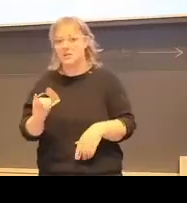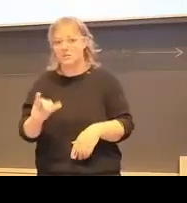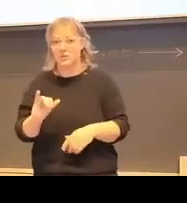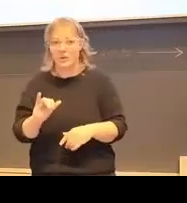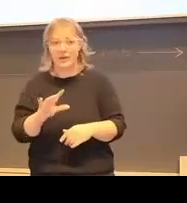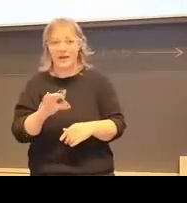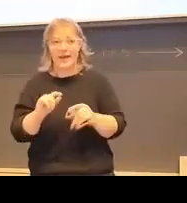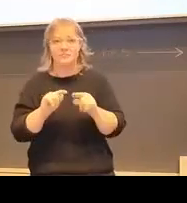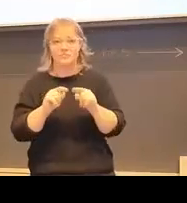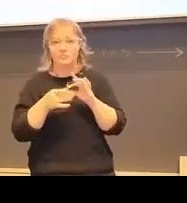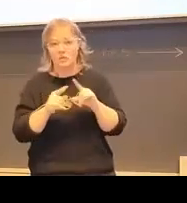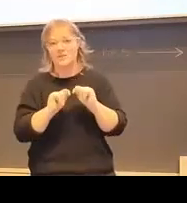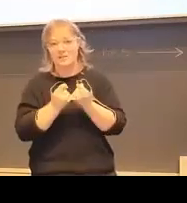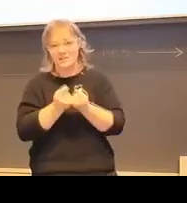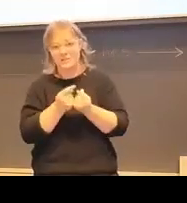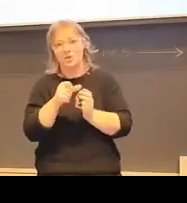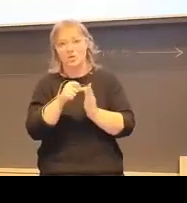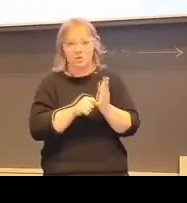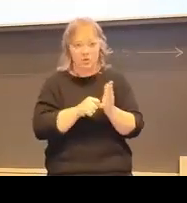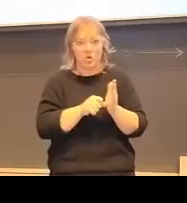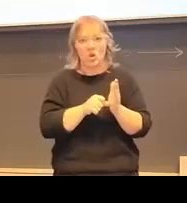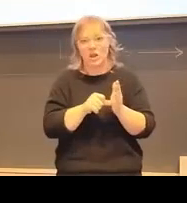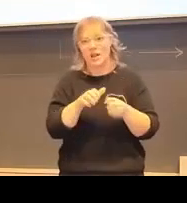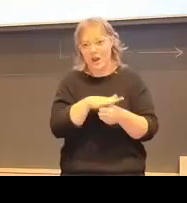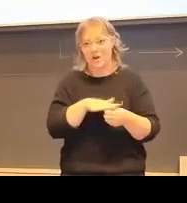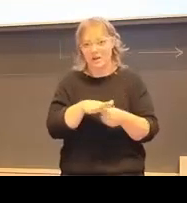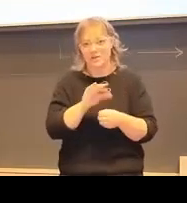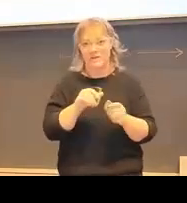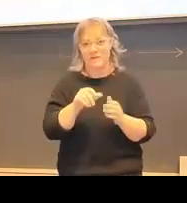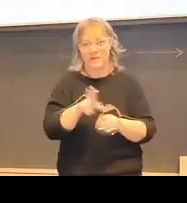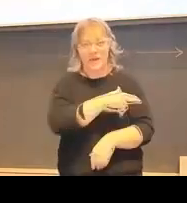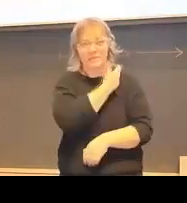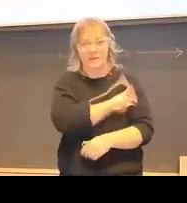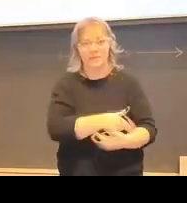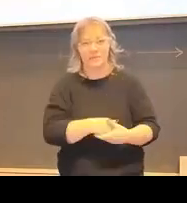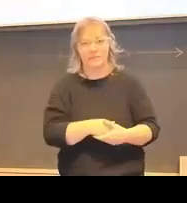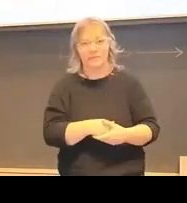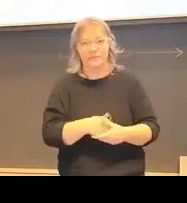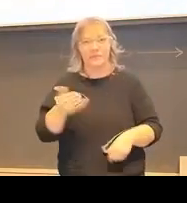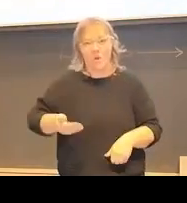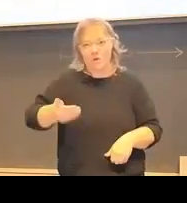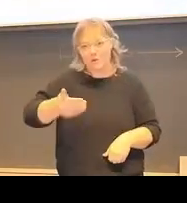of teams in Surgical and surgical areas of the hospital over time as some of the behaviors have